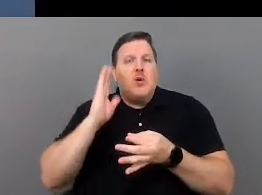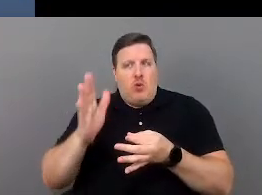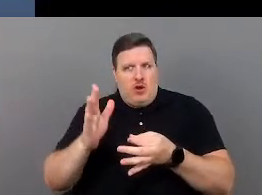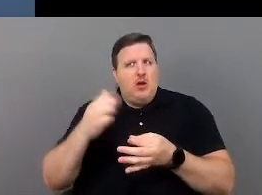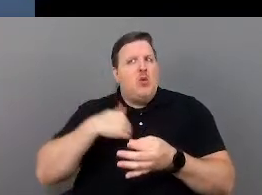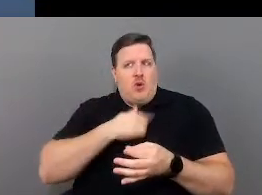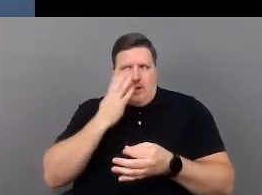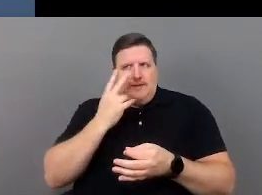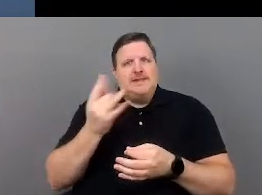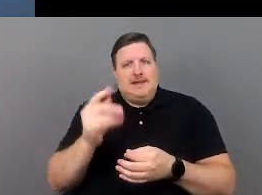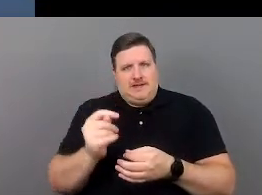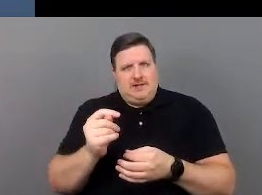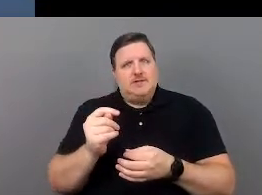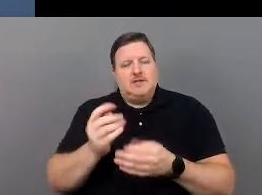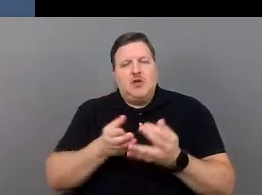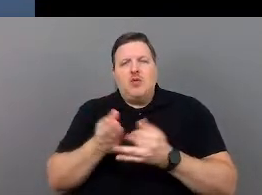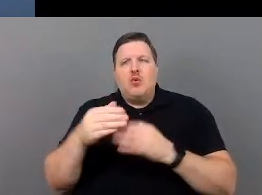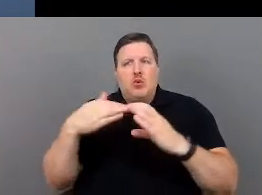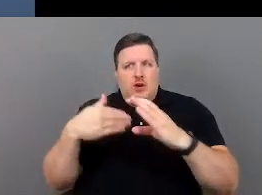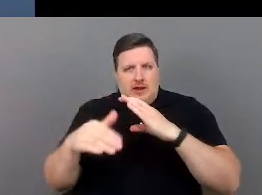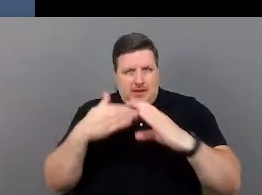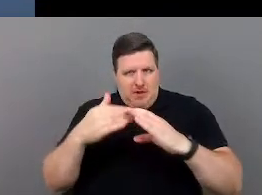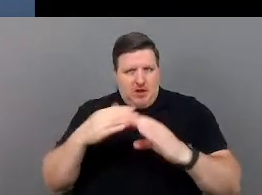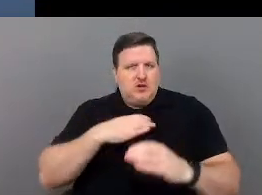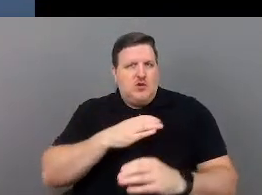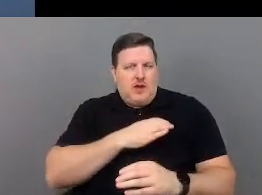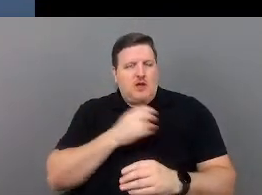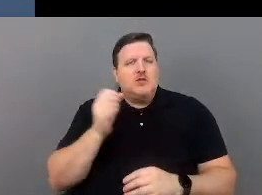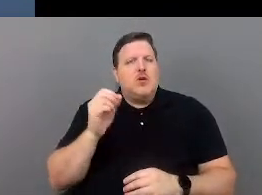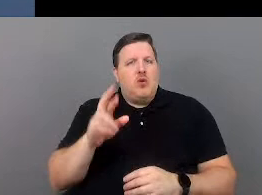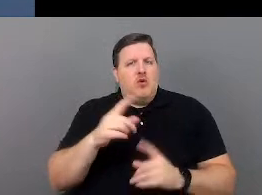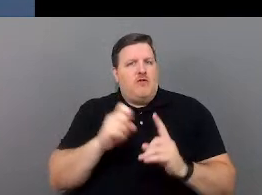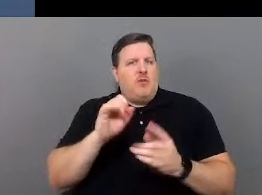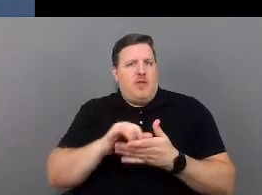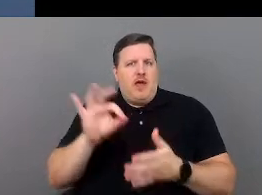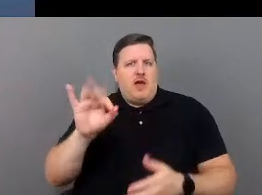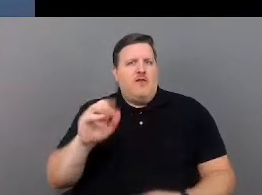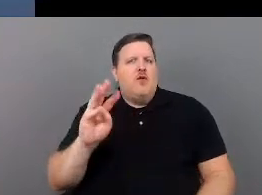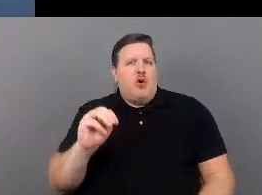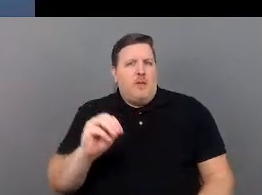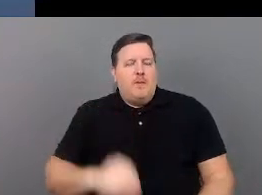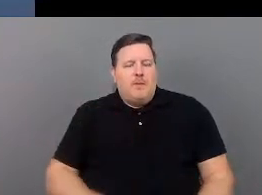EITHER VIA EMAIL TO THE COUNCIL OR FROM THAT FORM. SPEAKER 27 IS KATE O'REILLY.